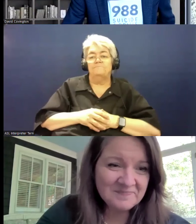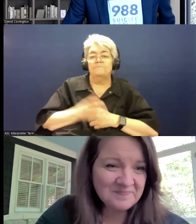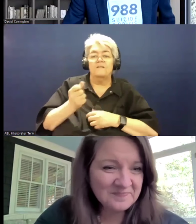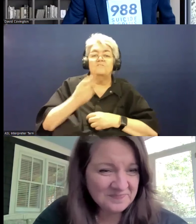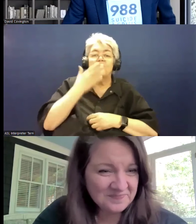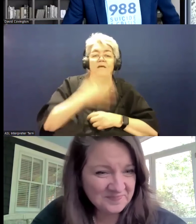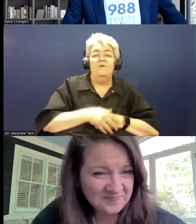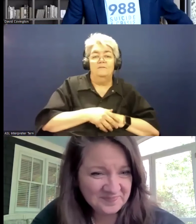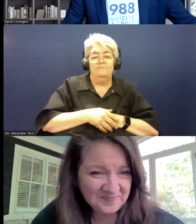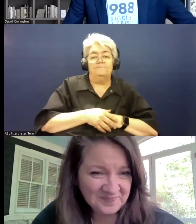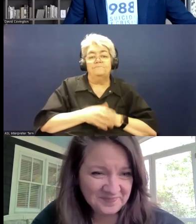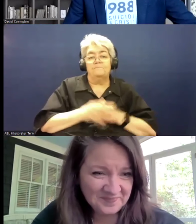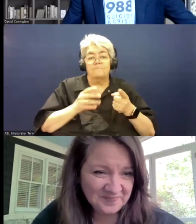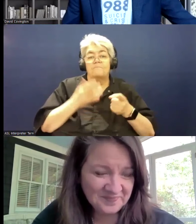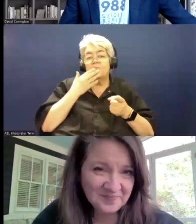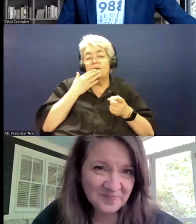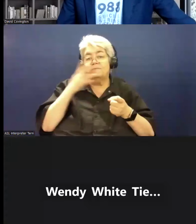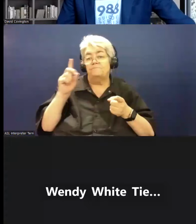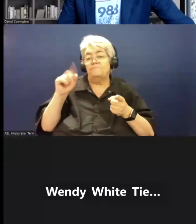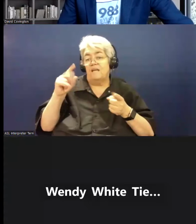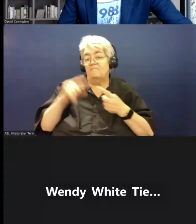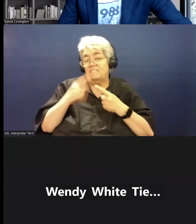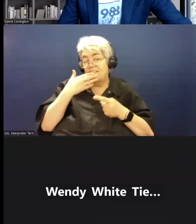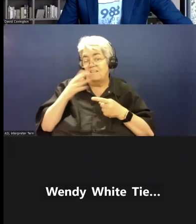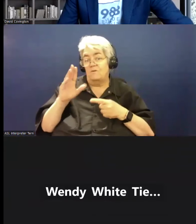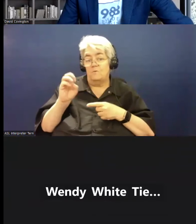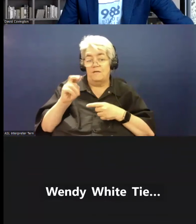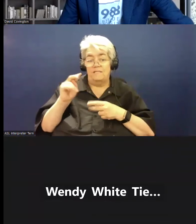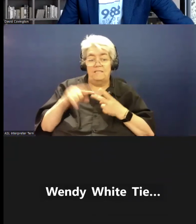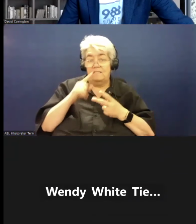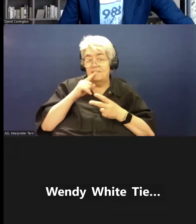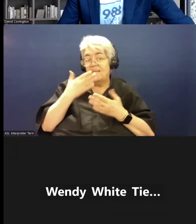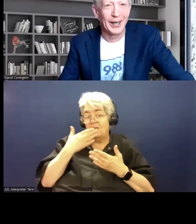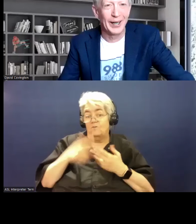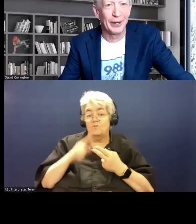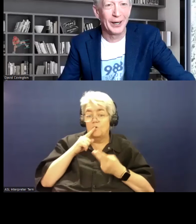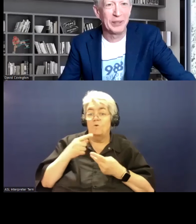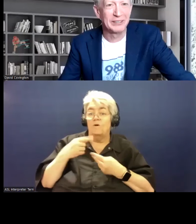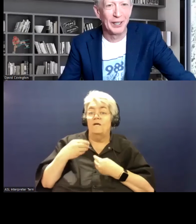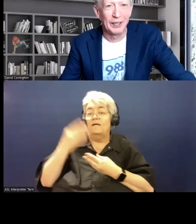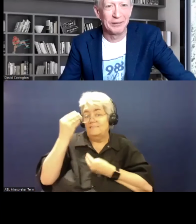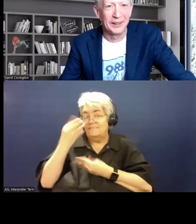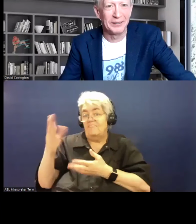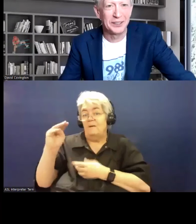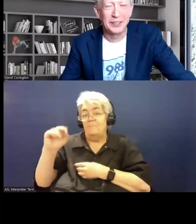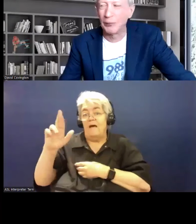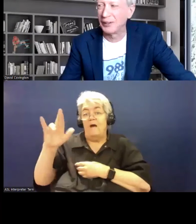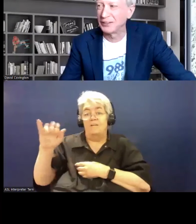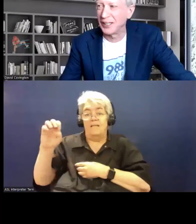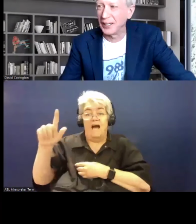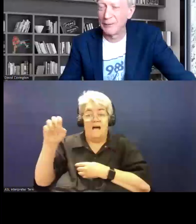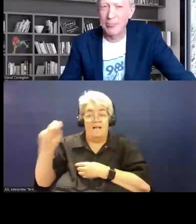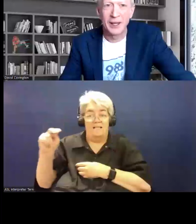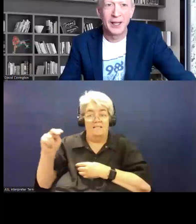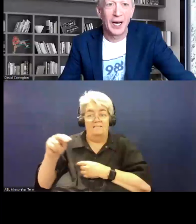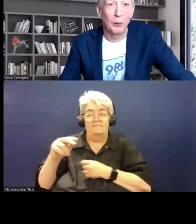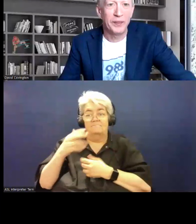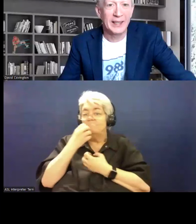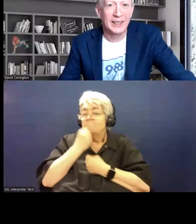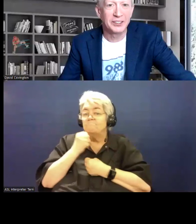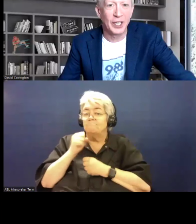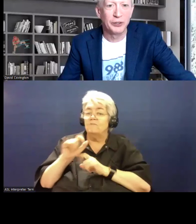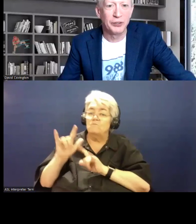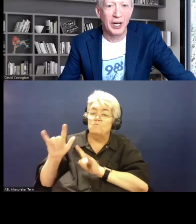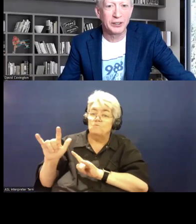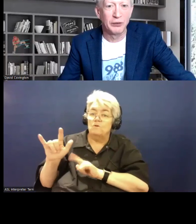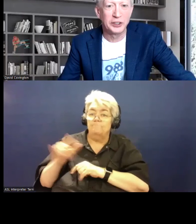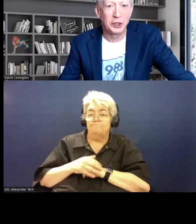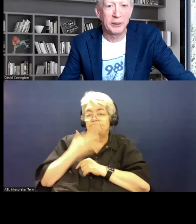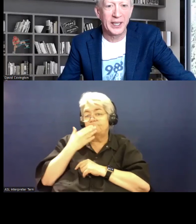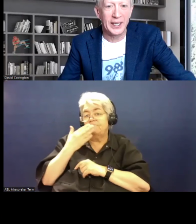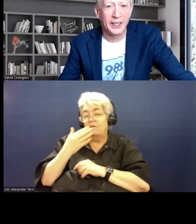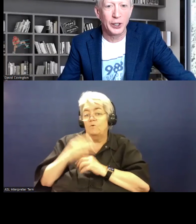: THANK YOU. GIVE MARY ELLEN OUR BEST LOVE. WITH THAT, WE ARE GOING TO RICHARD MCKEON